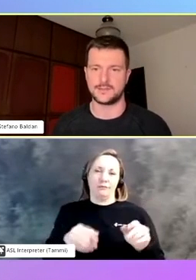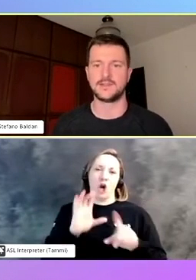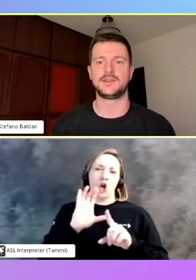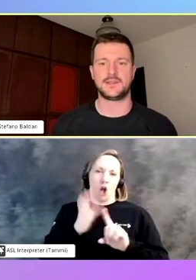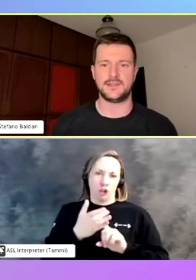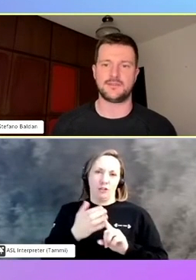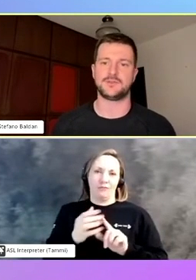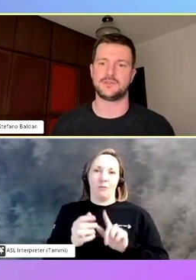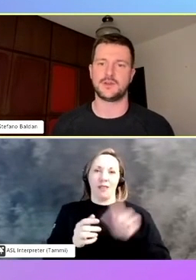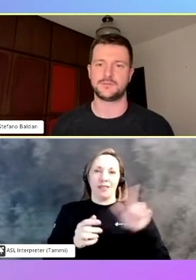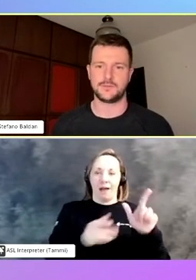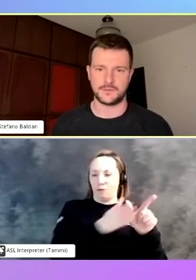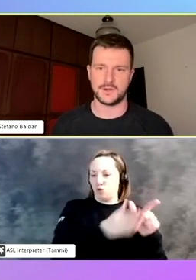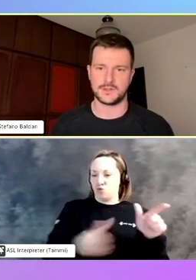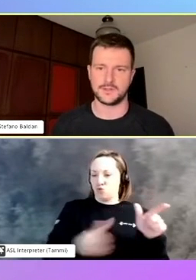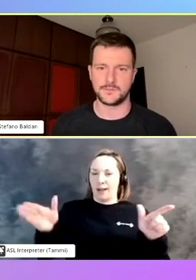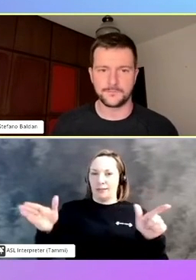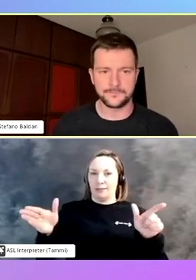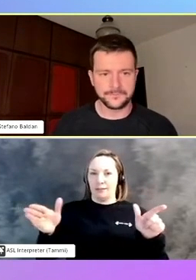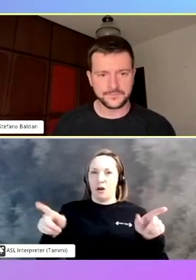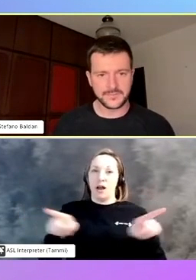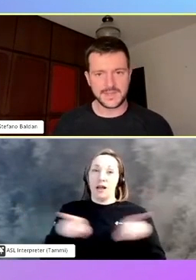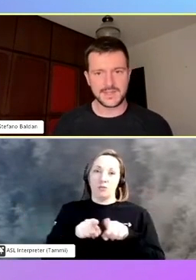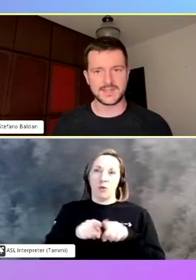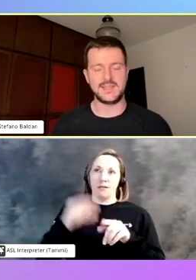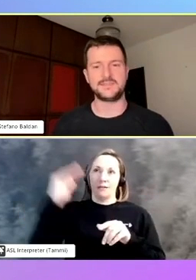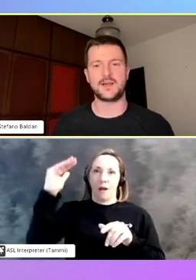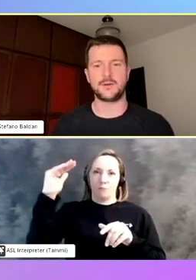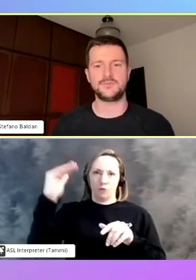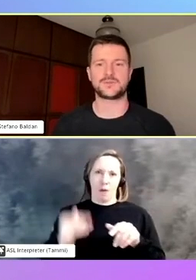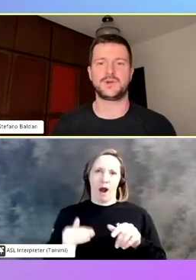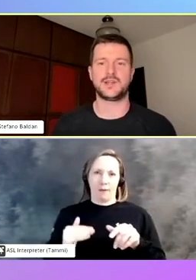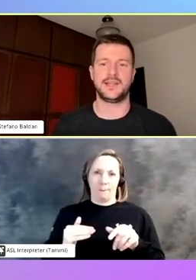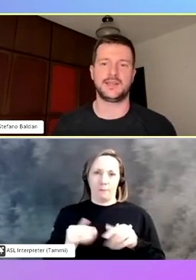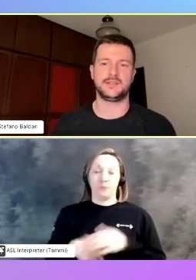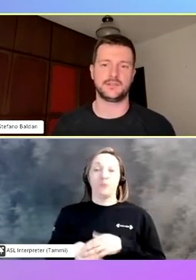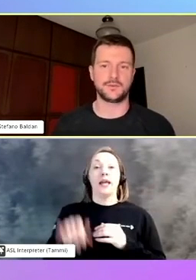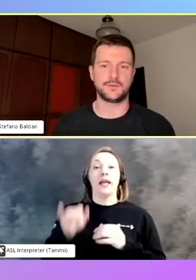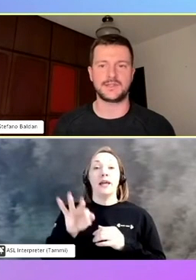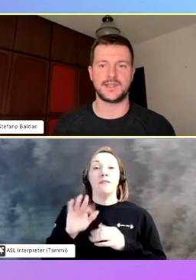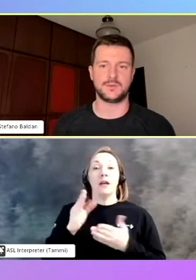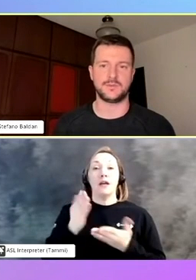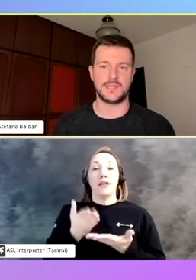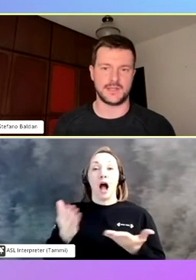the reason why I'm calling this slide is because there's an excellent set of questions